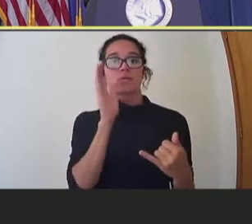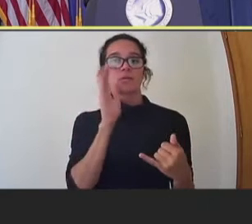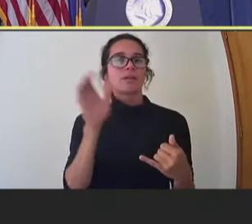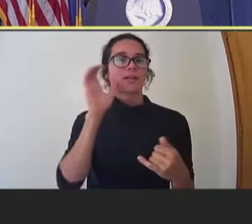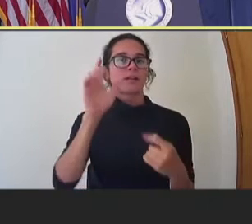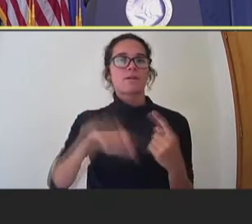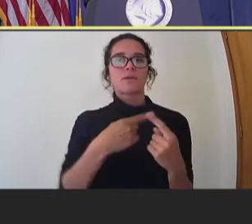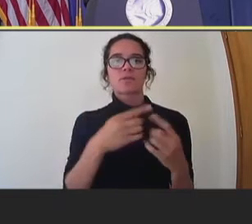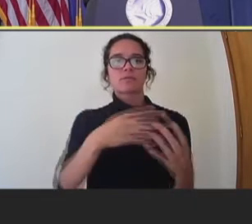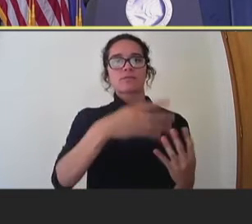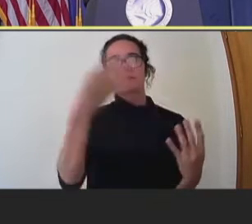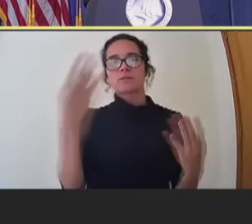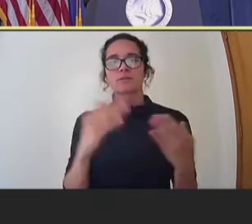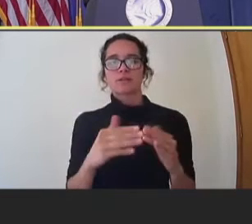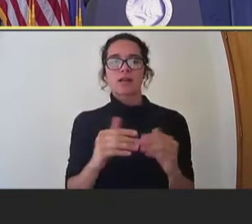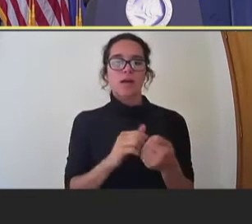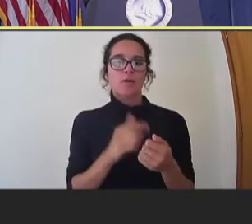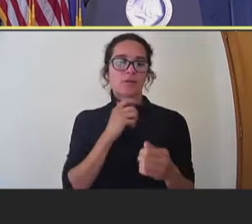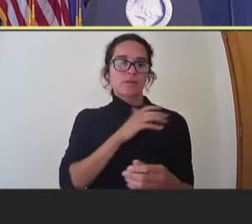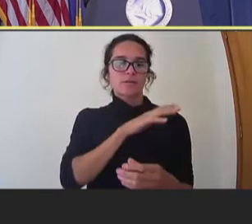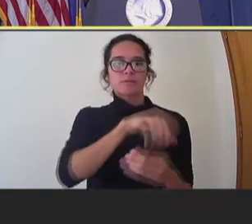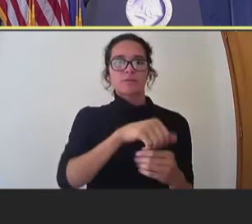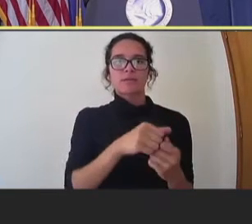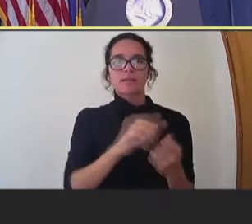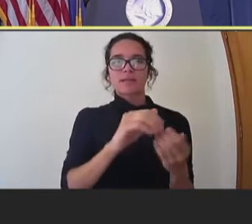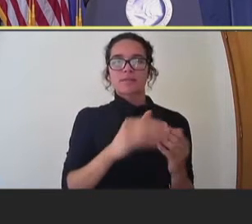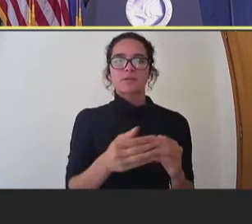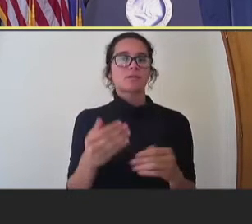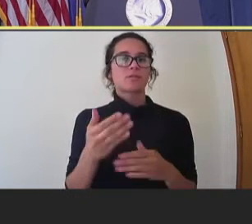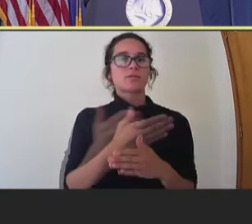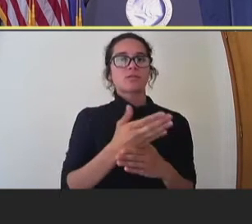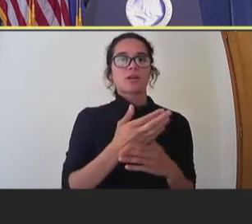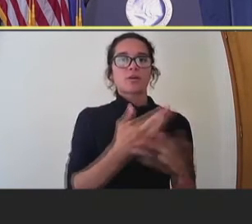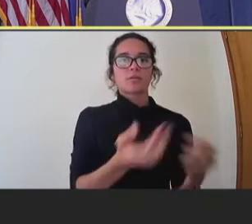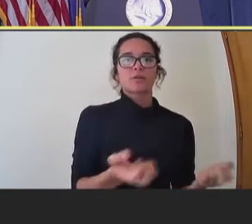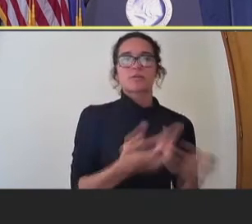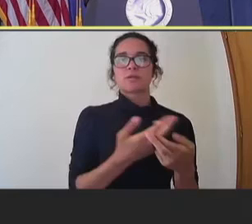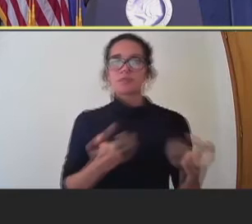community to share resources, work with communities, provide tailored and targeted